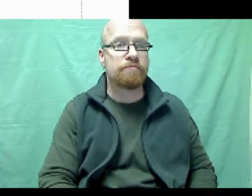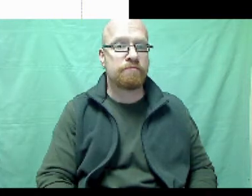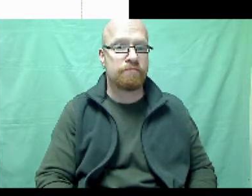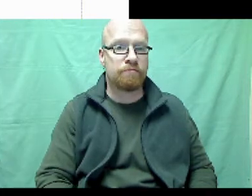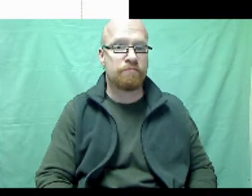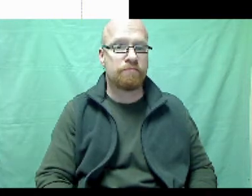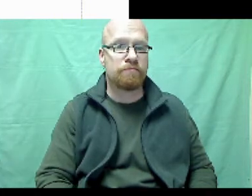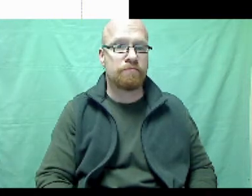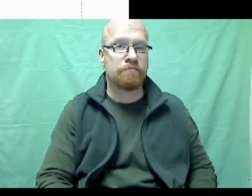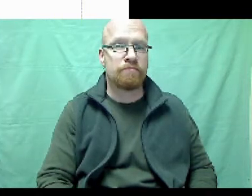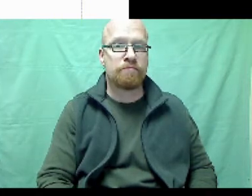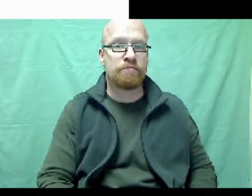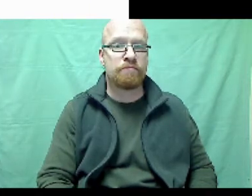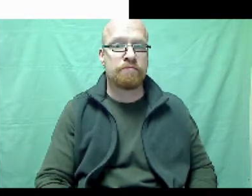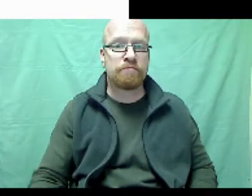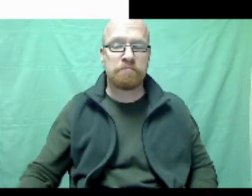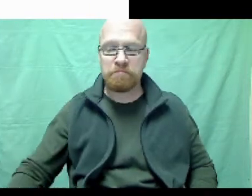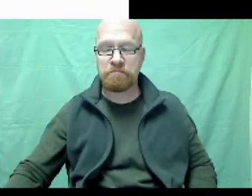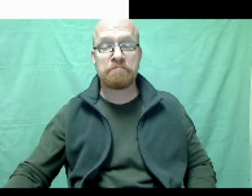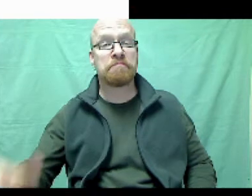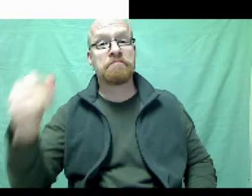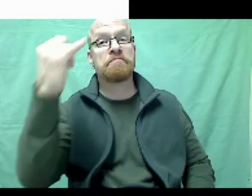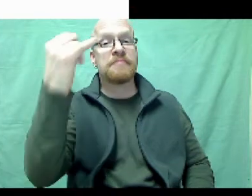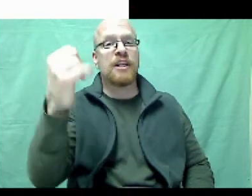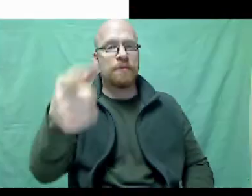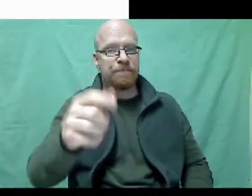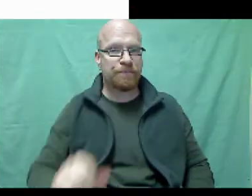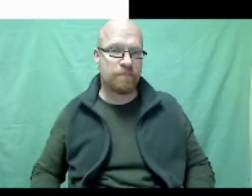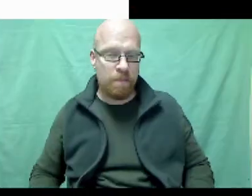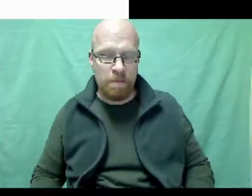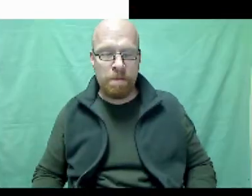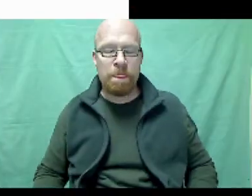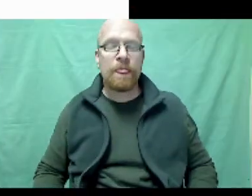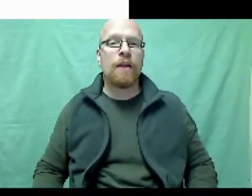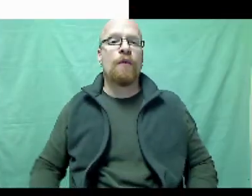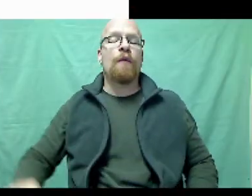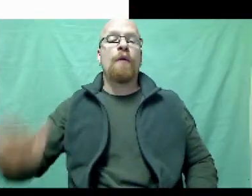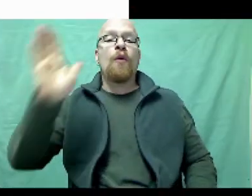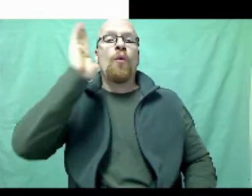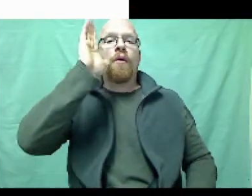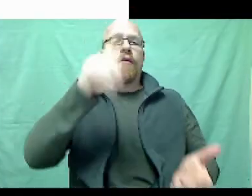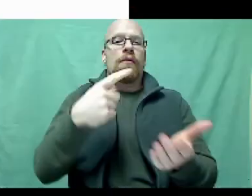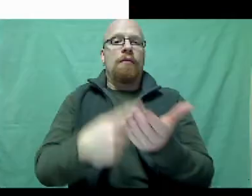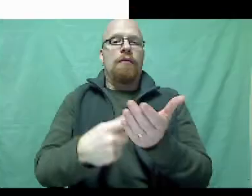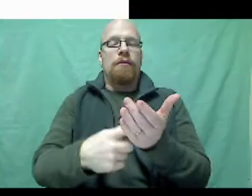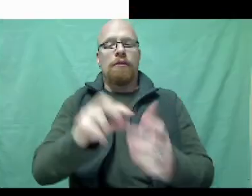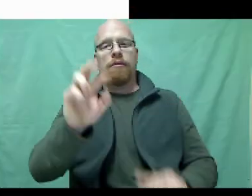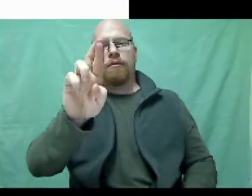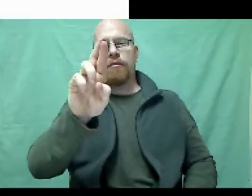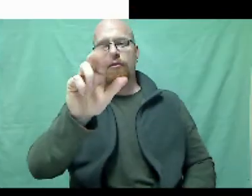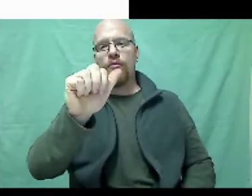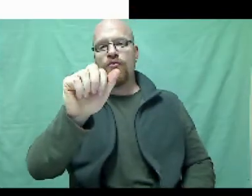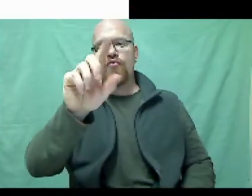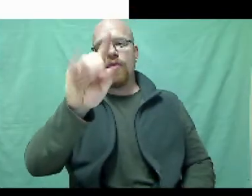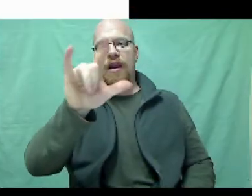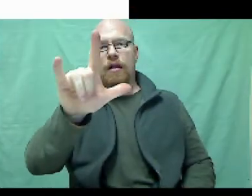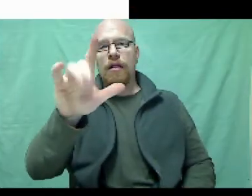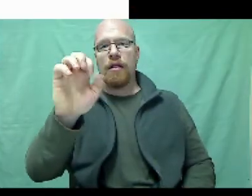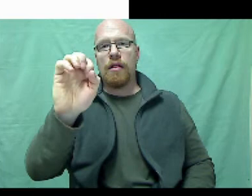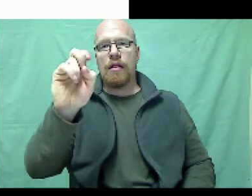OK. Now we're going to talk about radical expressions.